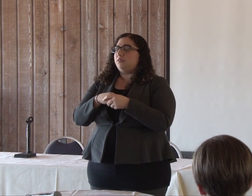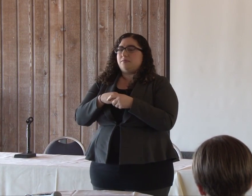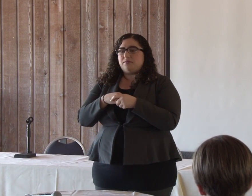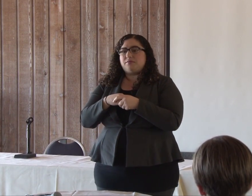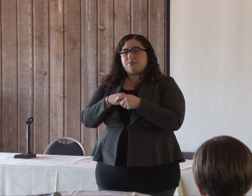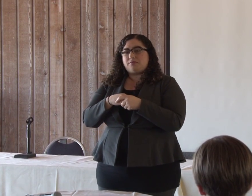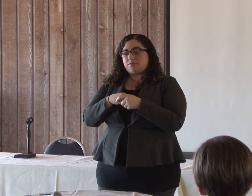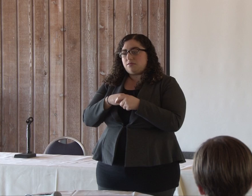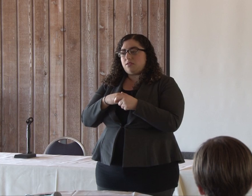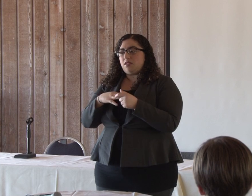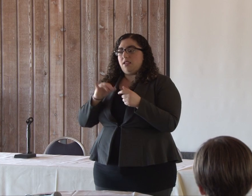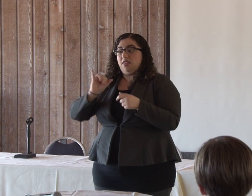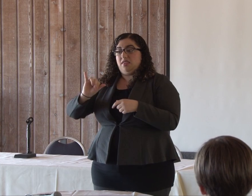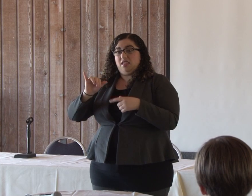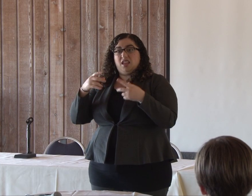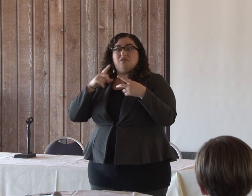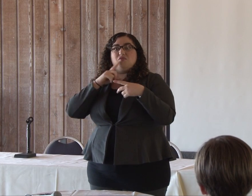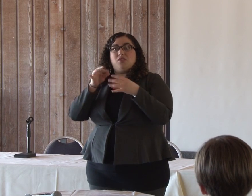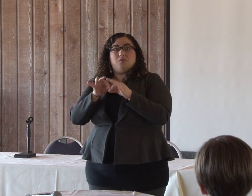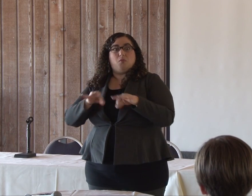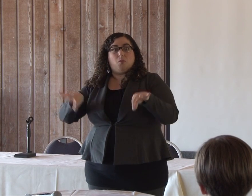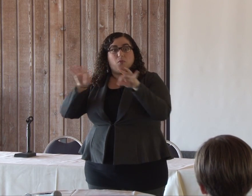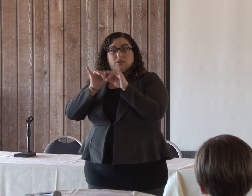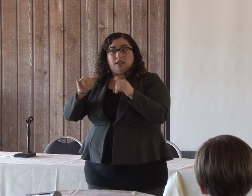and their development and their success what their goals are for the year